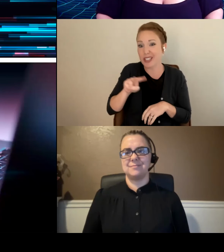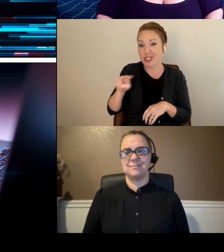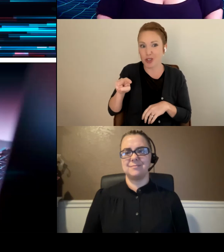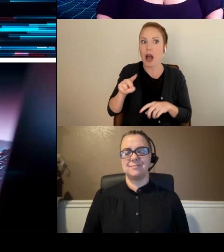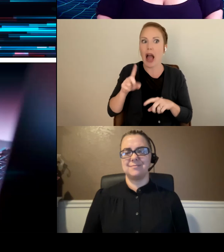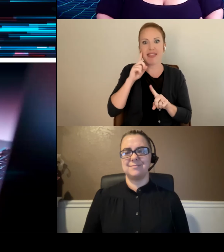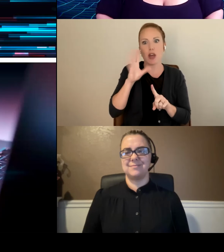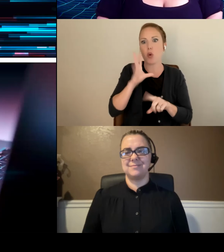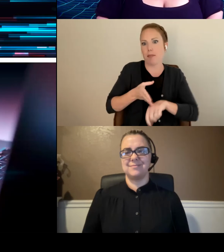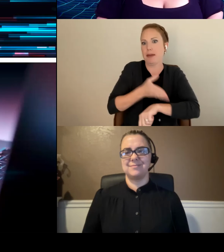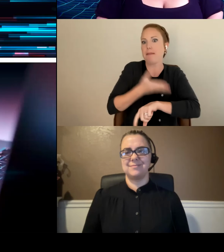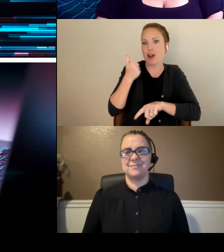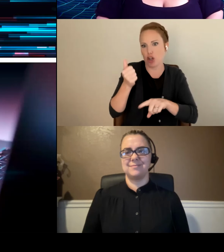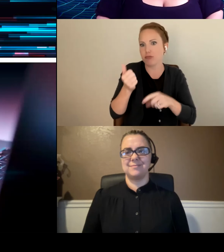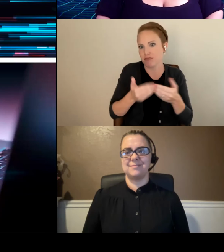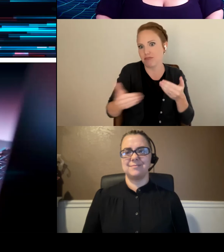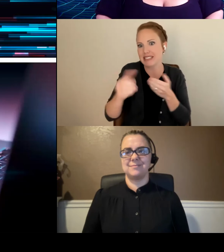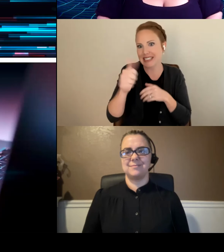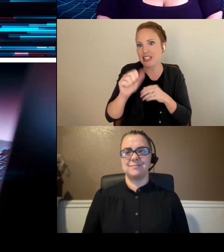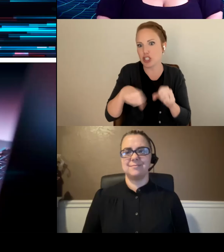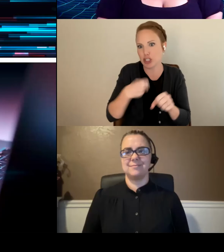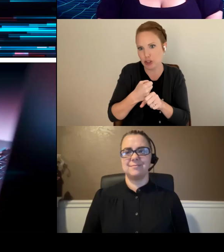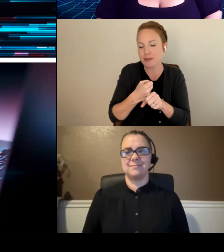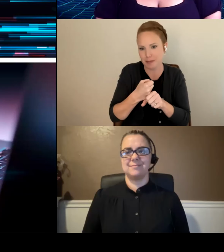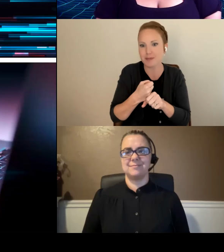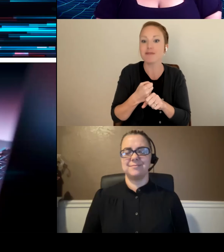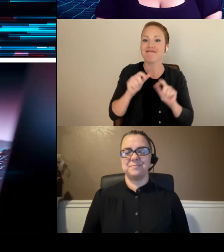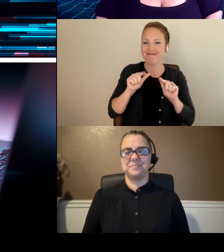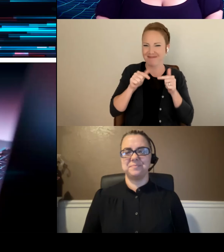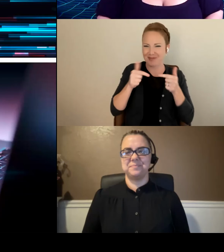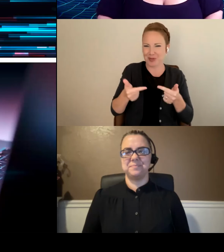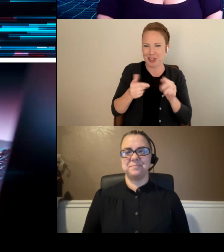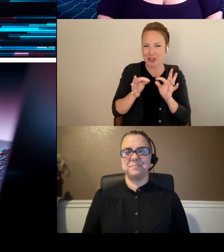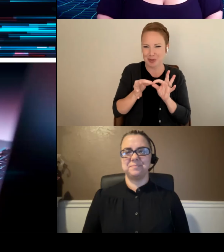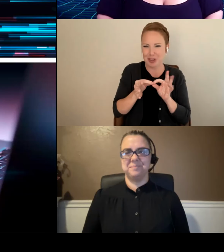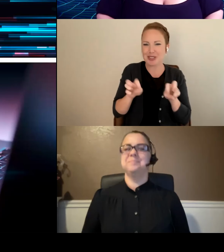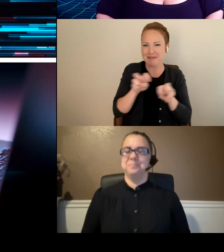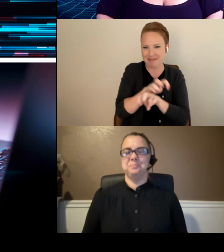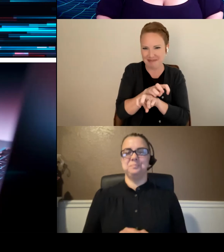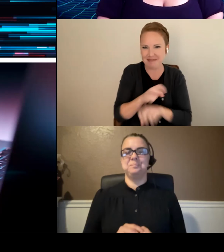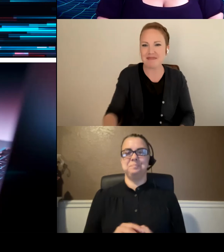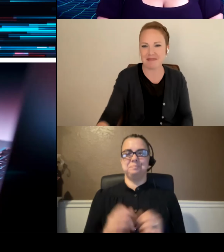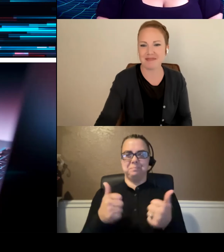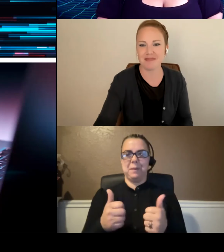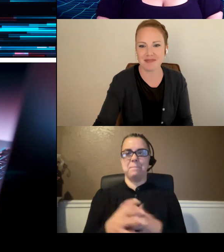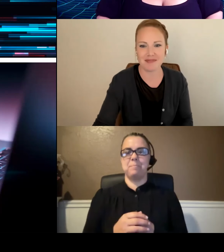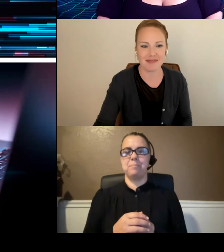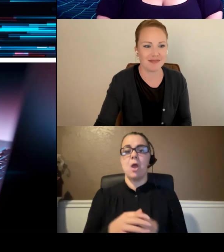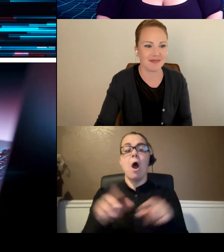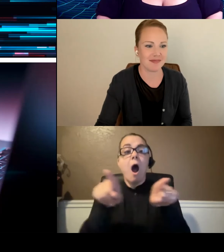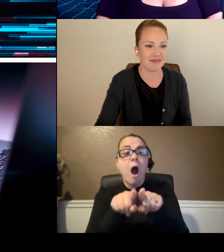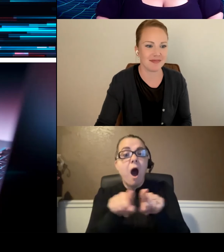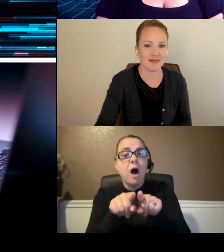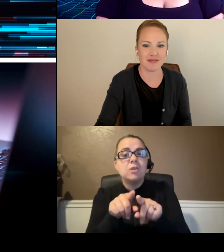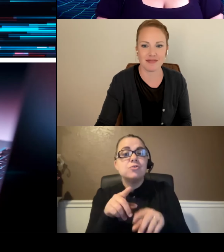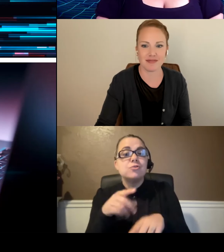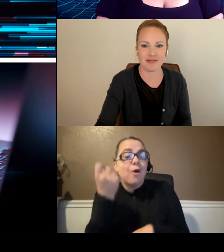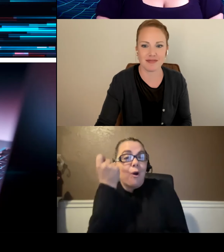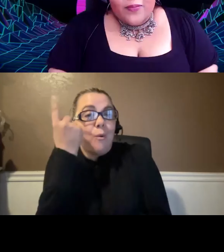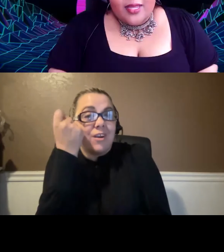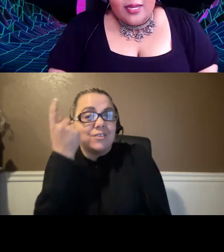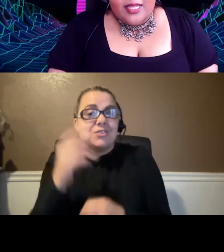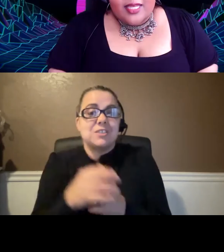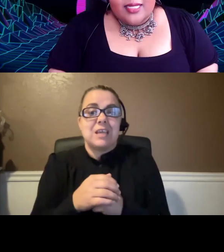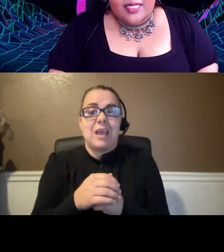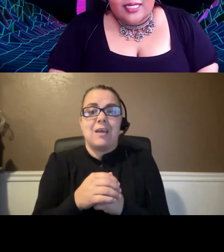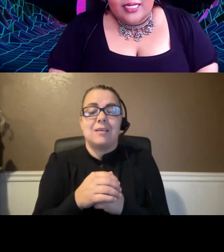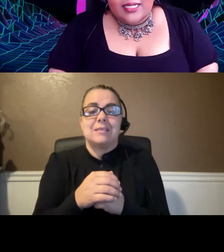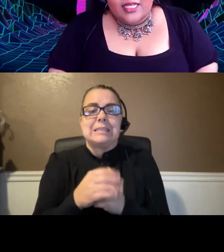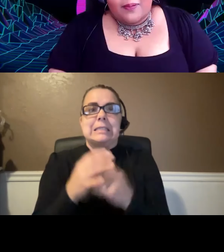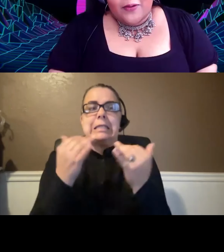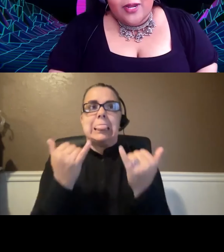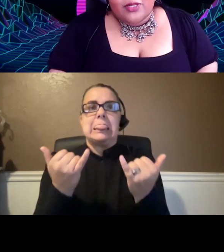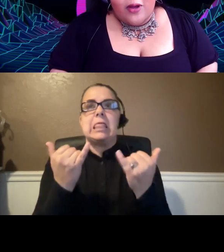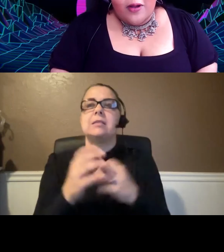And so, I do see fantastic potential with that, but it also comes with that these programs are